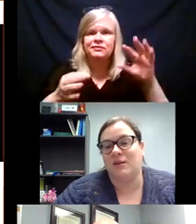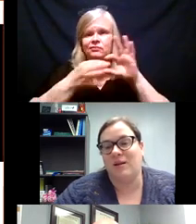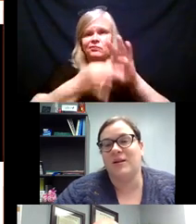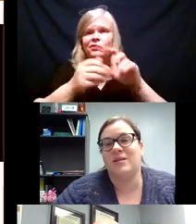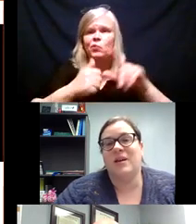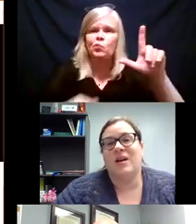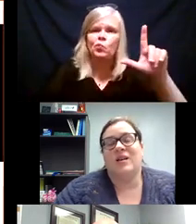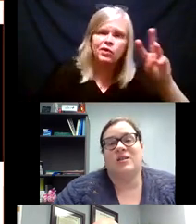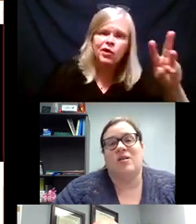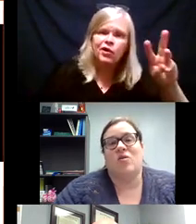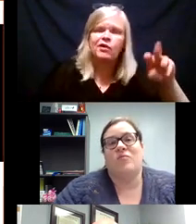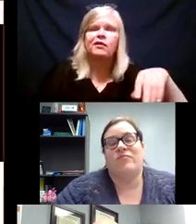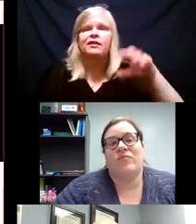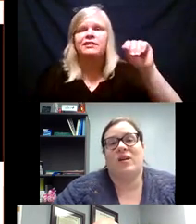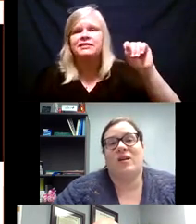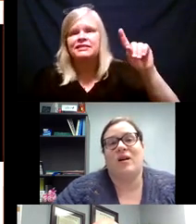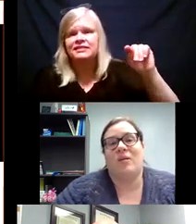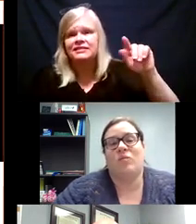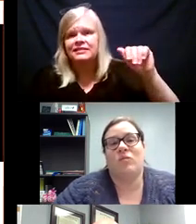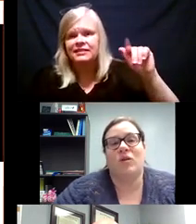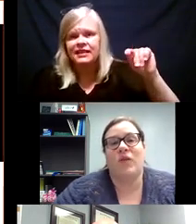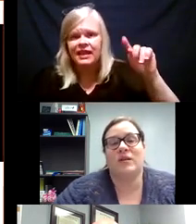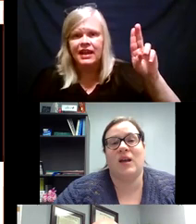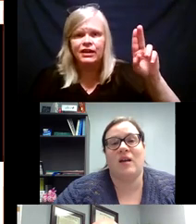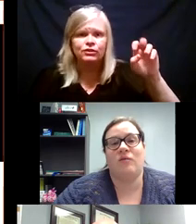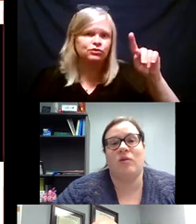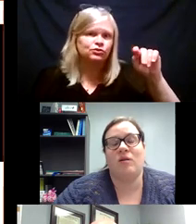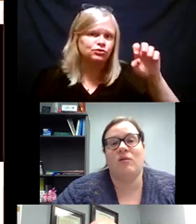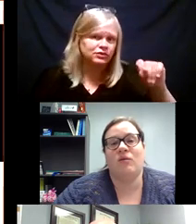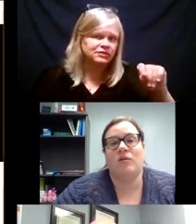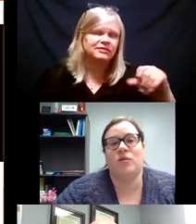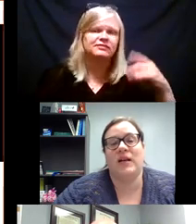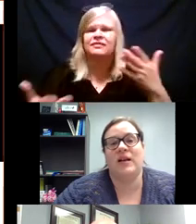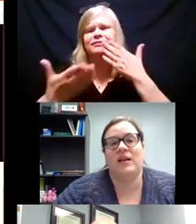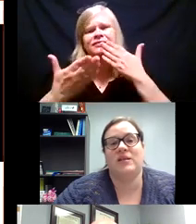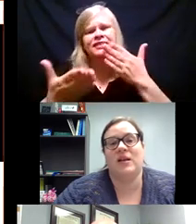AND LAWS. SO THANKS AGAIN FOR JOINING US.